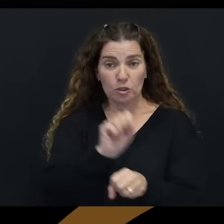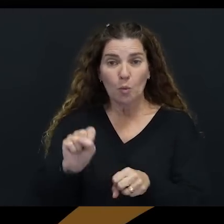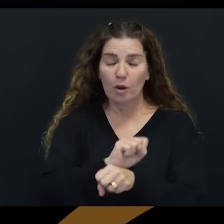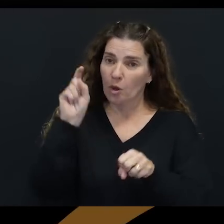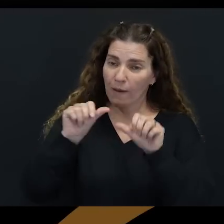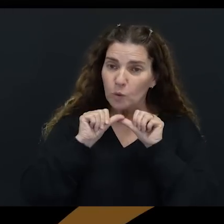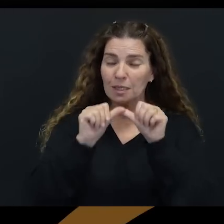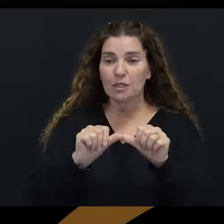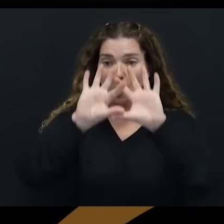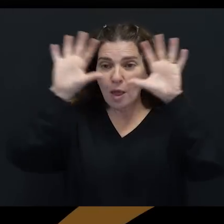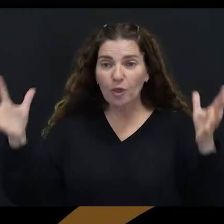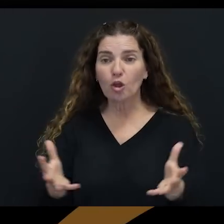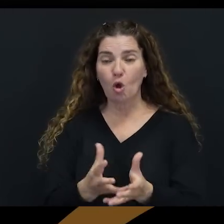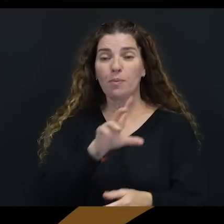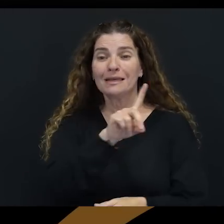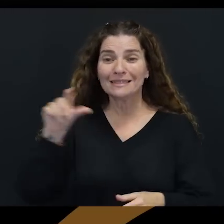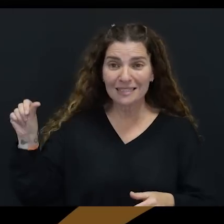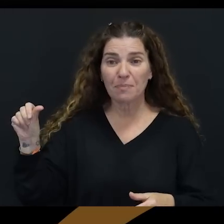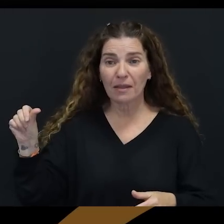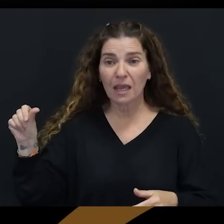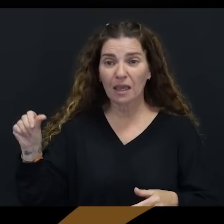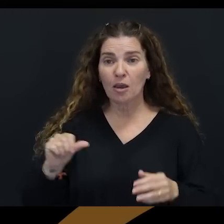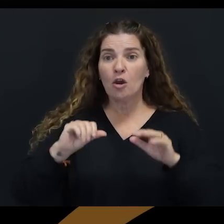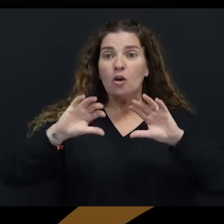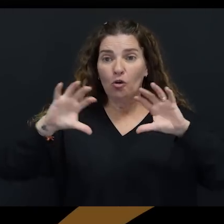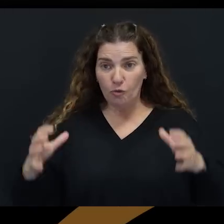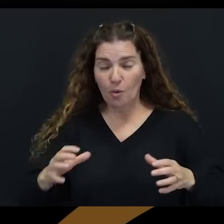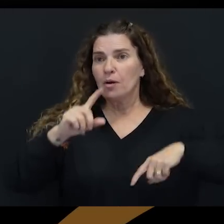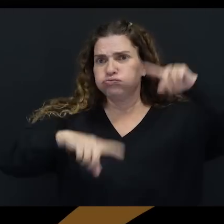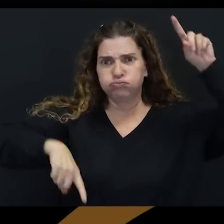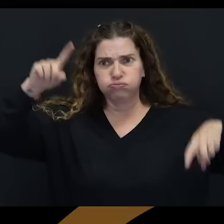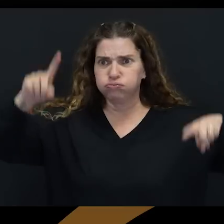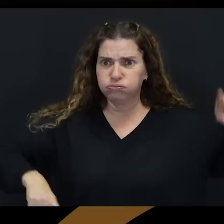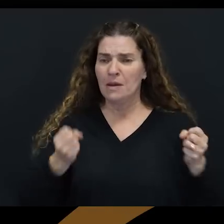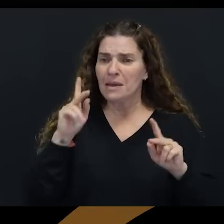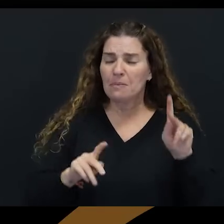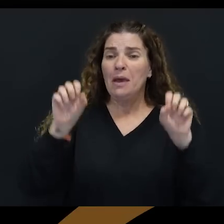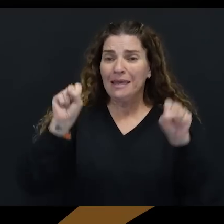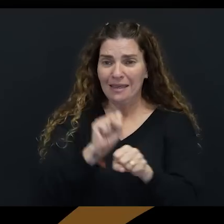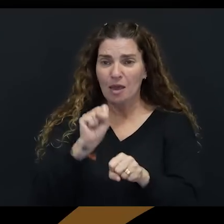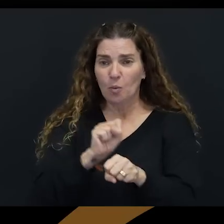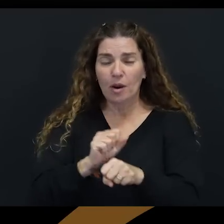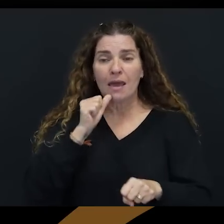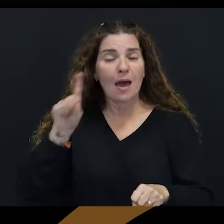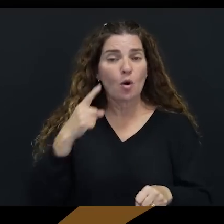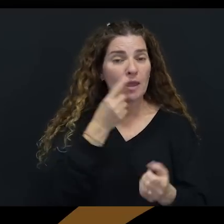The global disability market represents an immense, largely untapped potential, not just in economic terms,